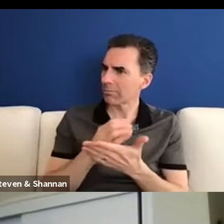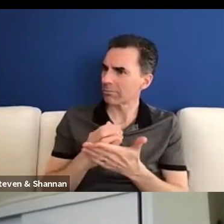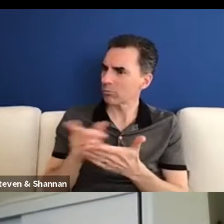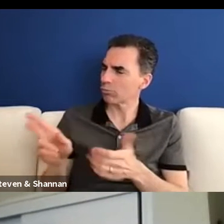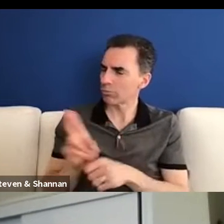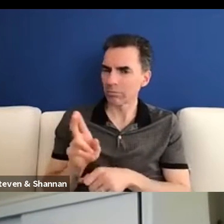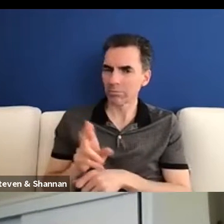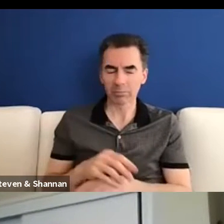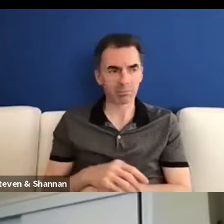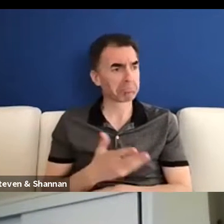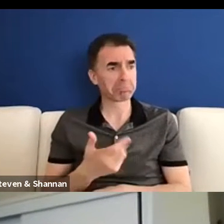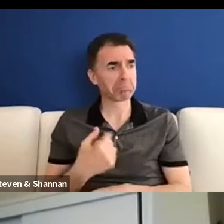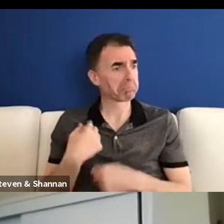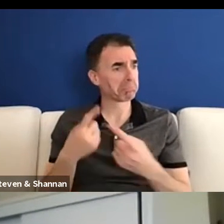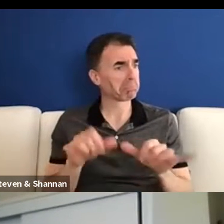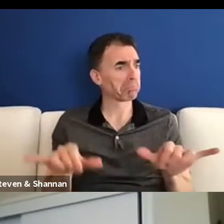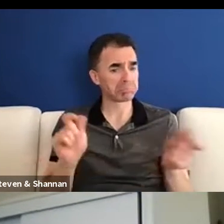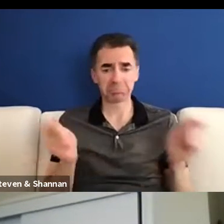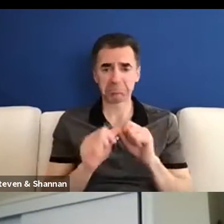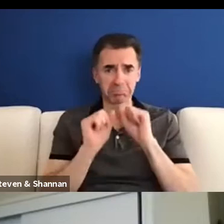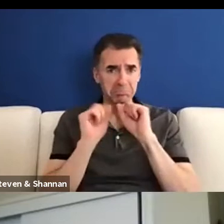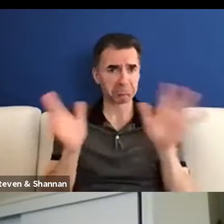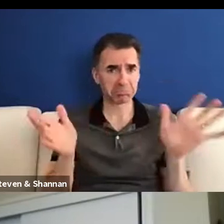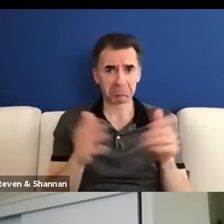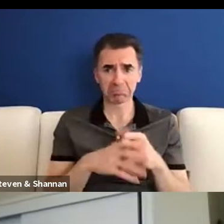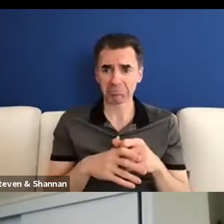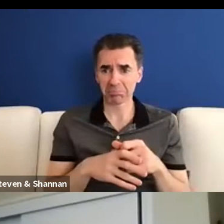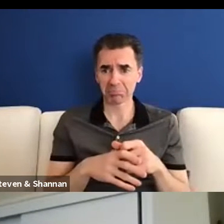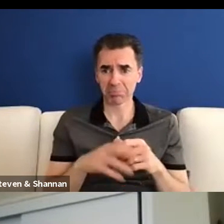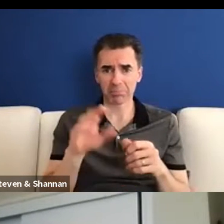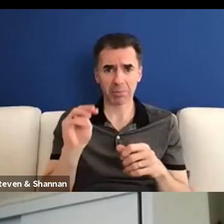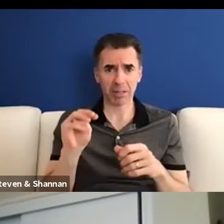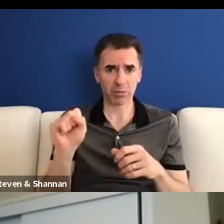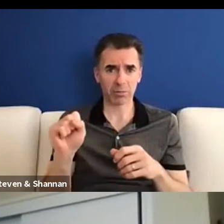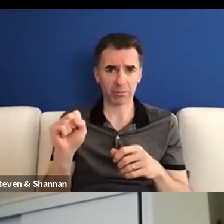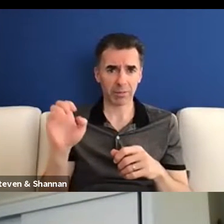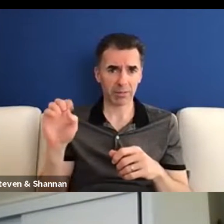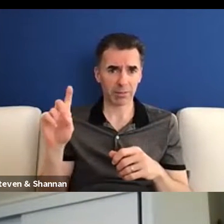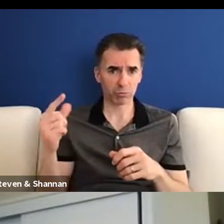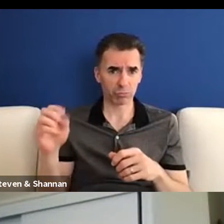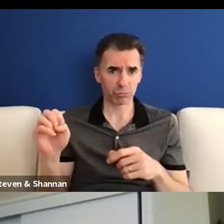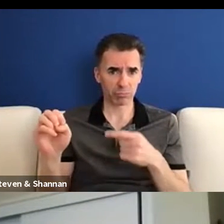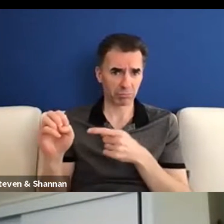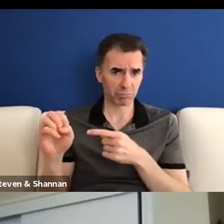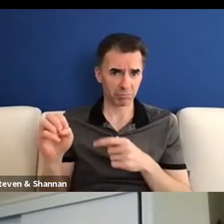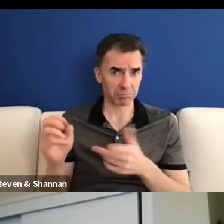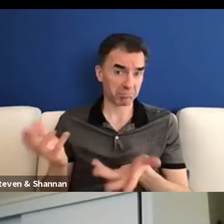Unknown: No, it's always the same one. It's a it's Microsoft Edge. Yes. Yeah.